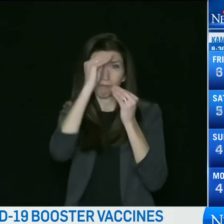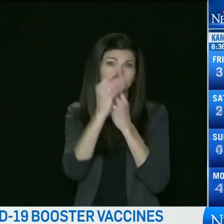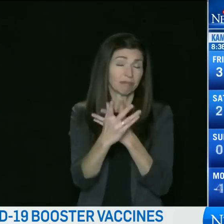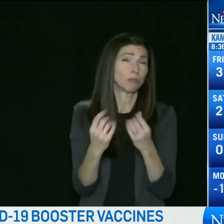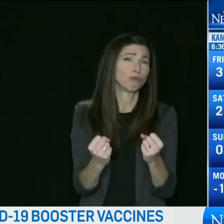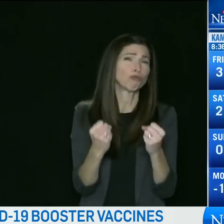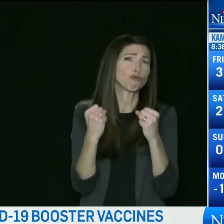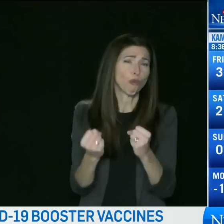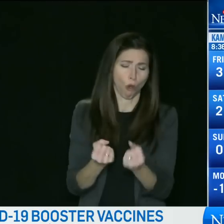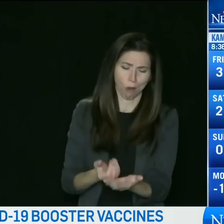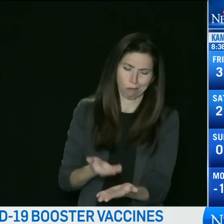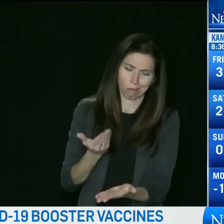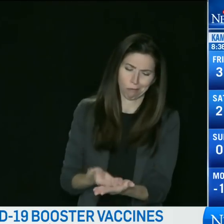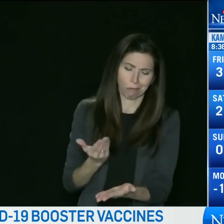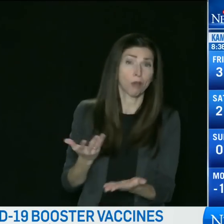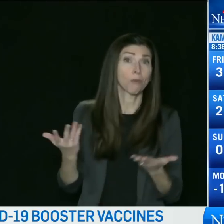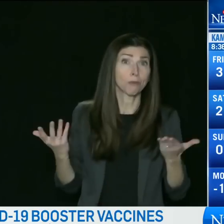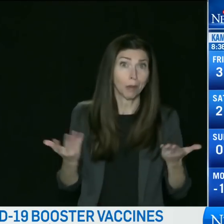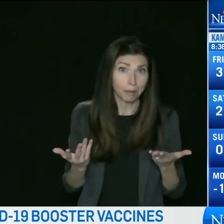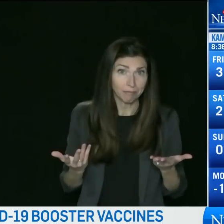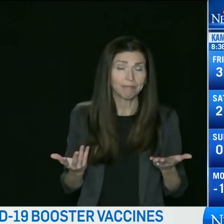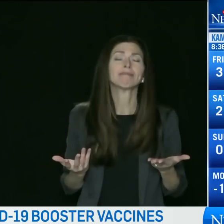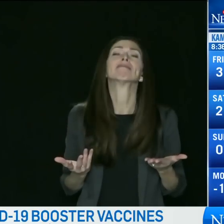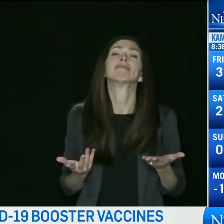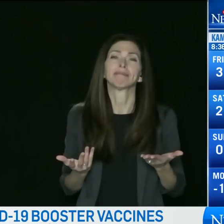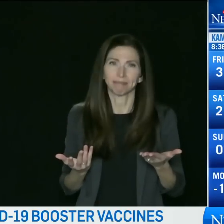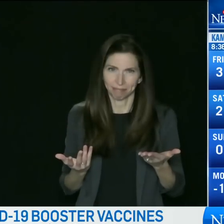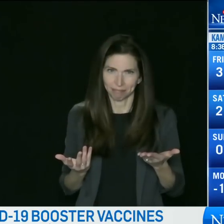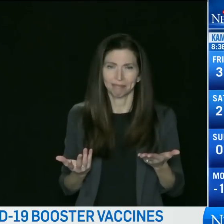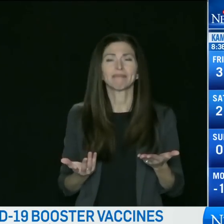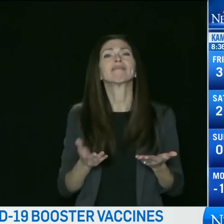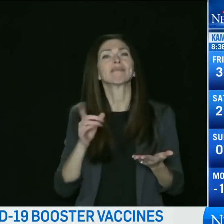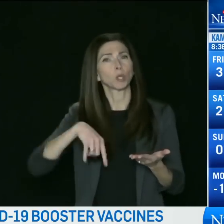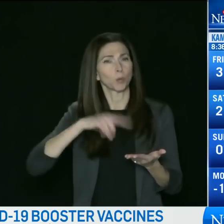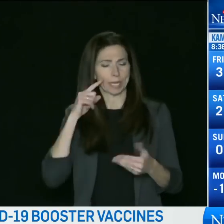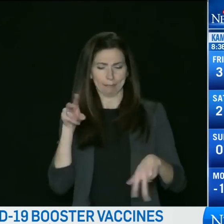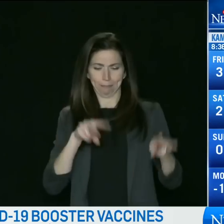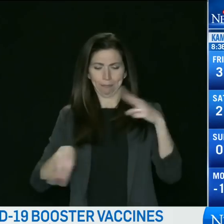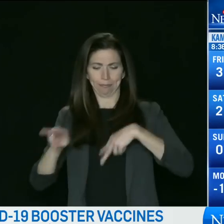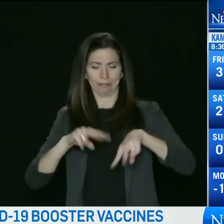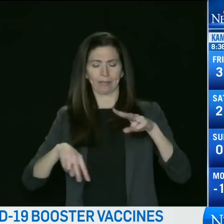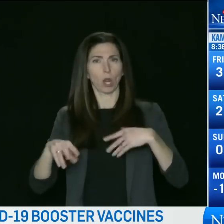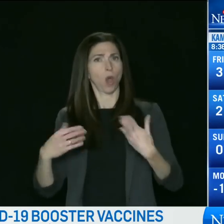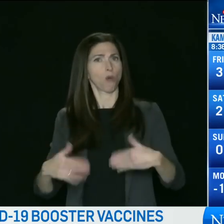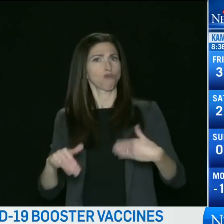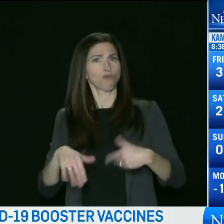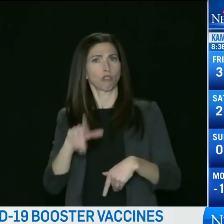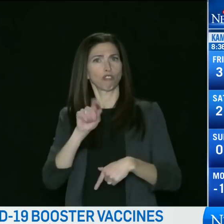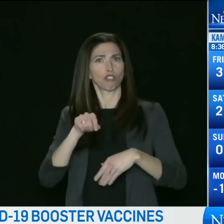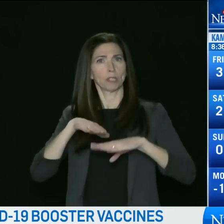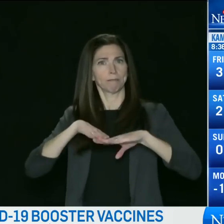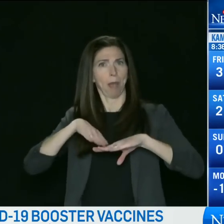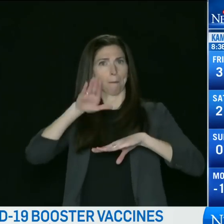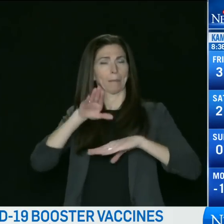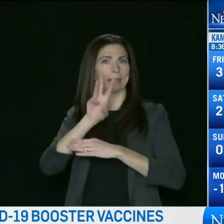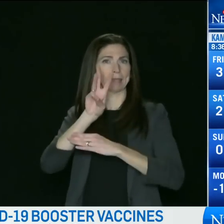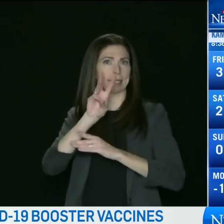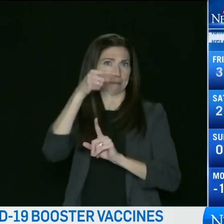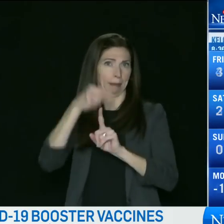CONSIDERED BY THE COMMITTEE. I THINK IT'S REASONABLE TO SAY THAT THE LARGEST BODY OF EVIDENCE AROUND BOOSTER DOSES IS